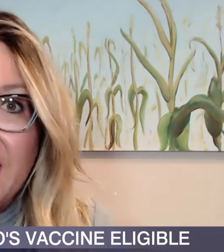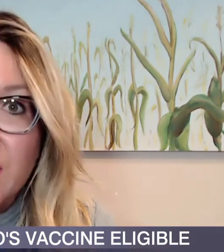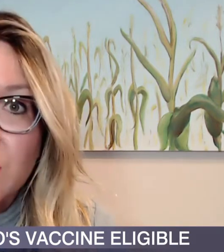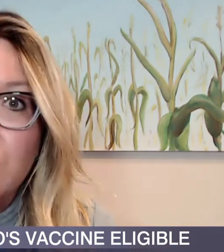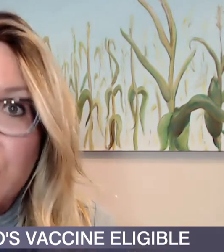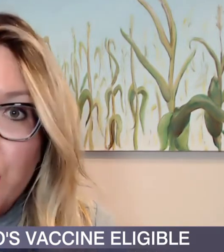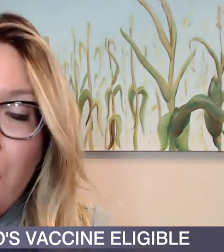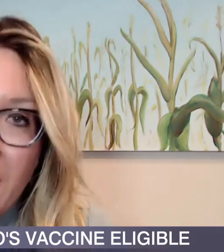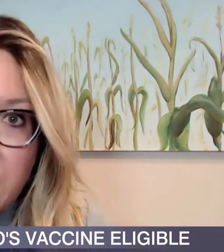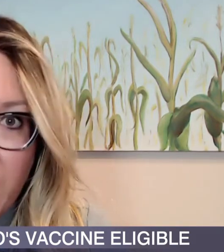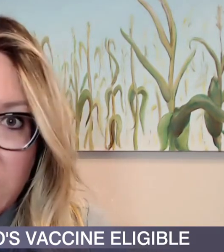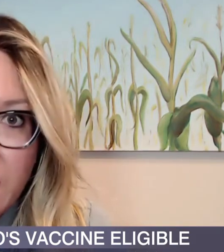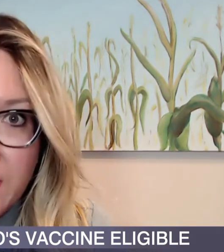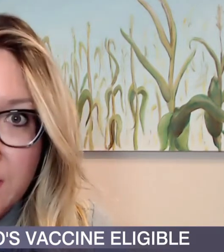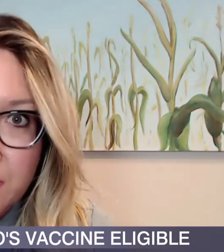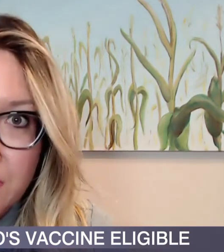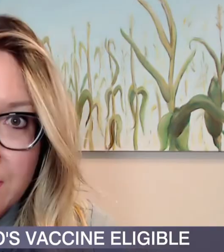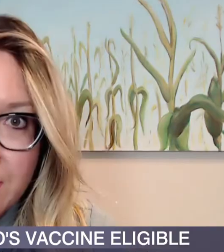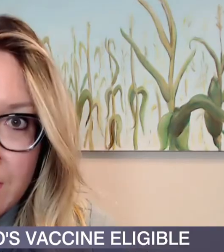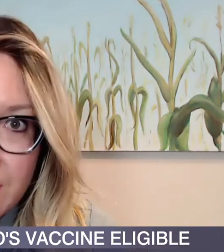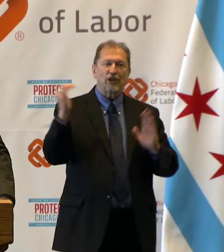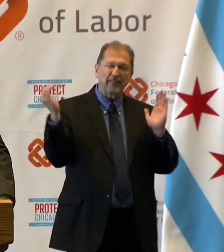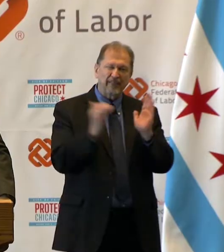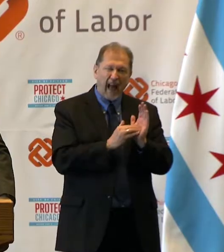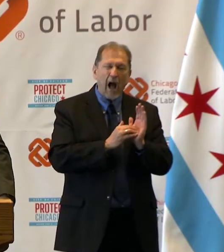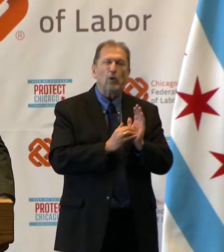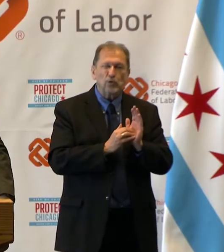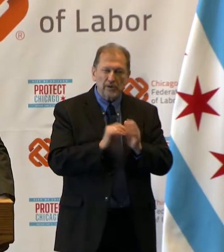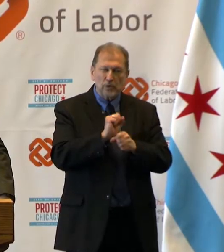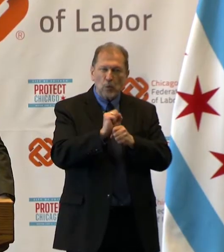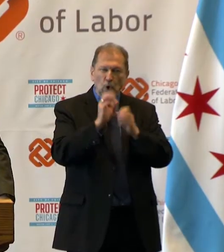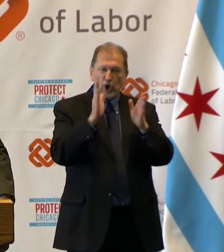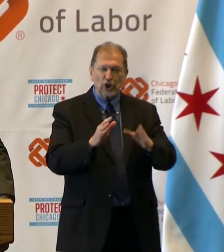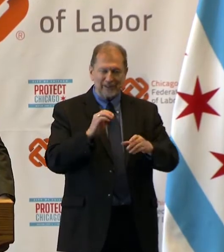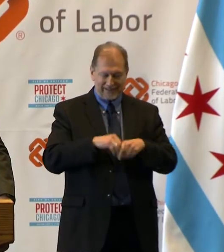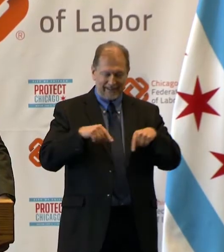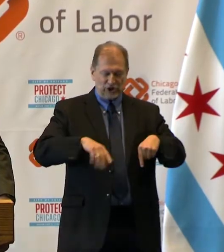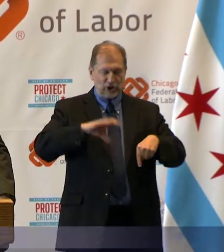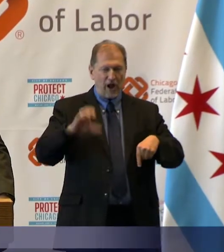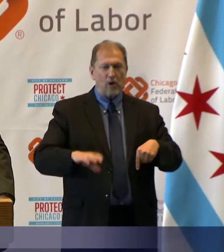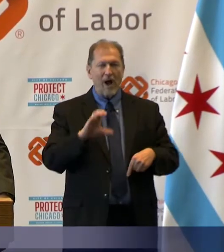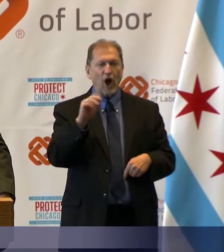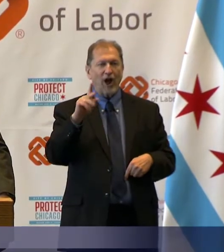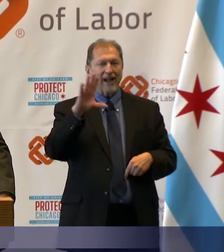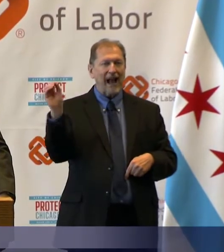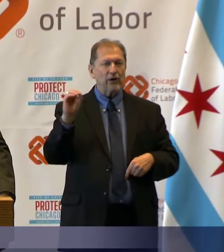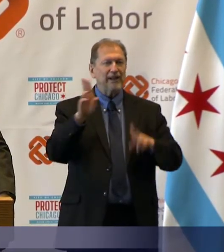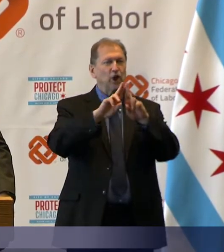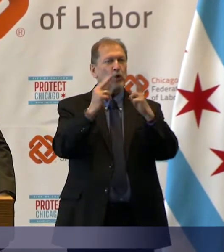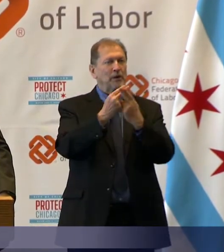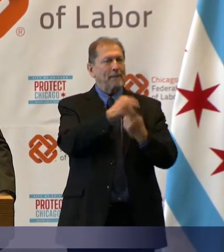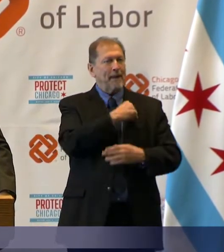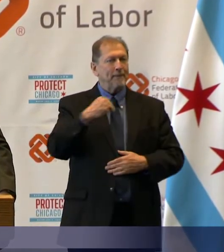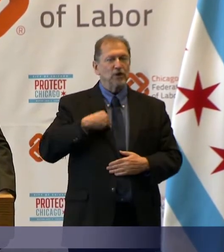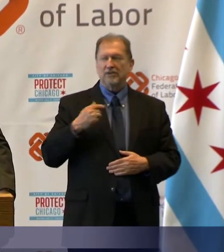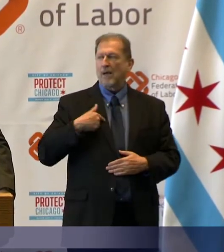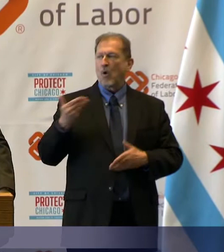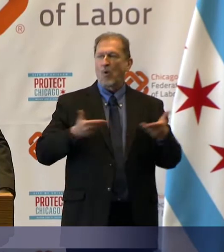THAT IS ON DISPLAY WITH THE CITY'S LATEST NEW MASS VACATION